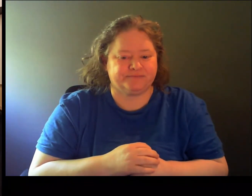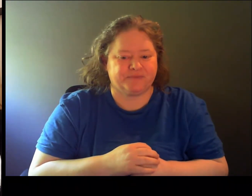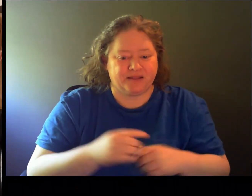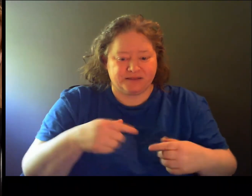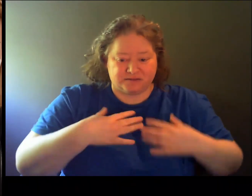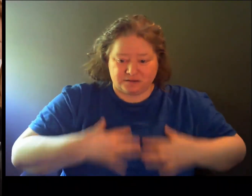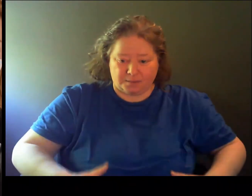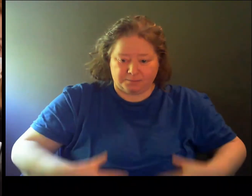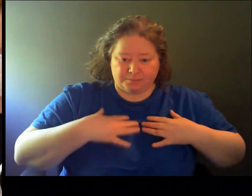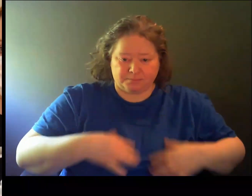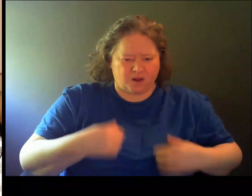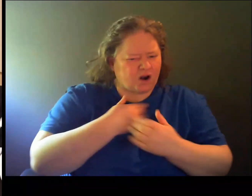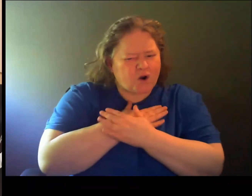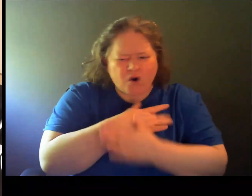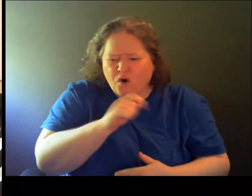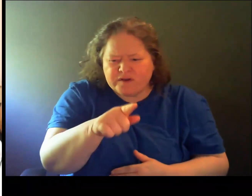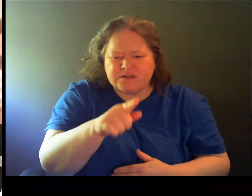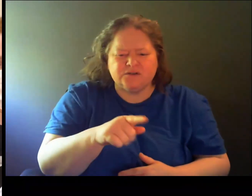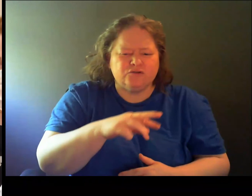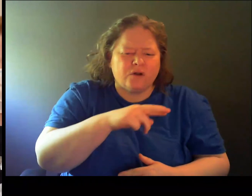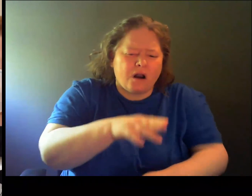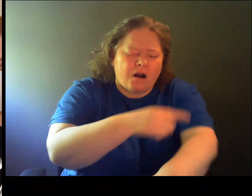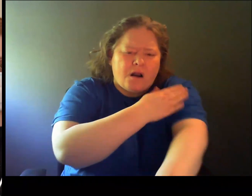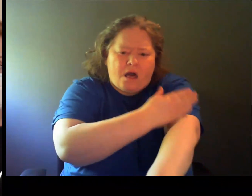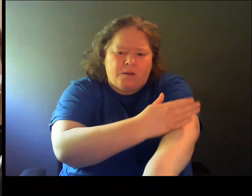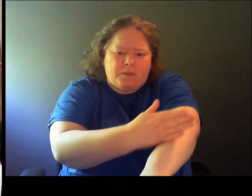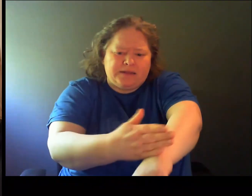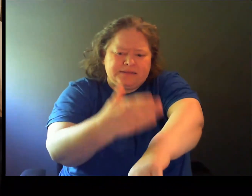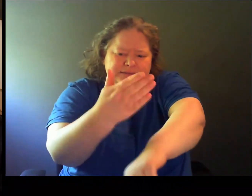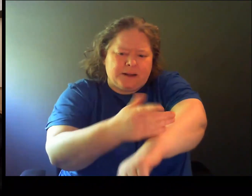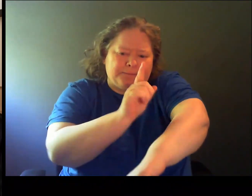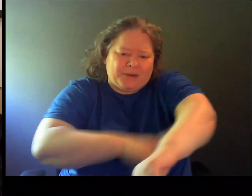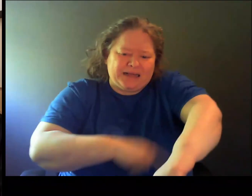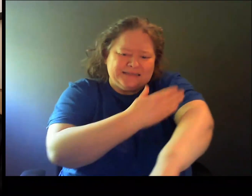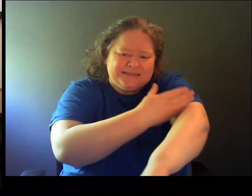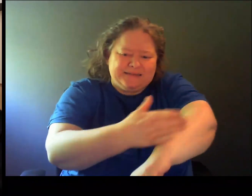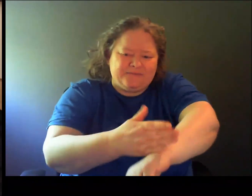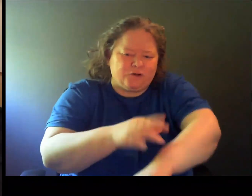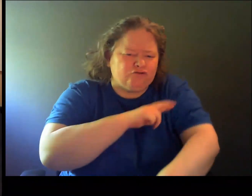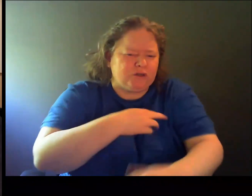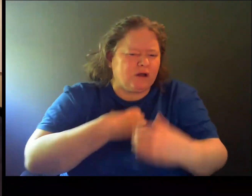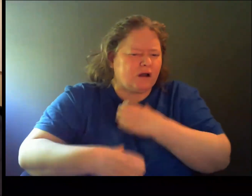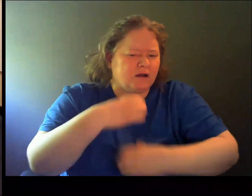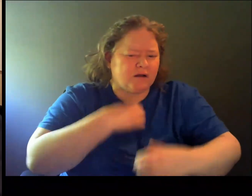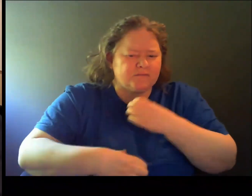and this top - I just love it. it's a long black sleeve top - just really comfy.